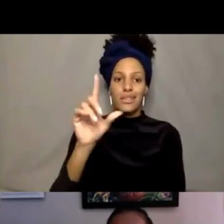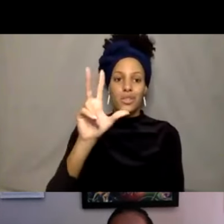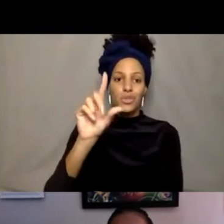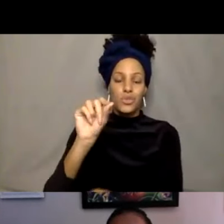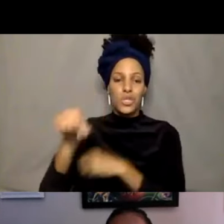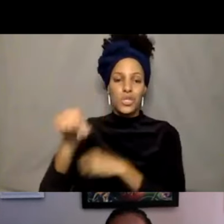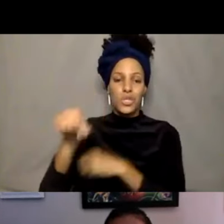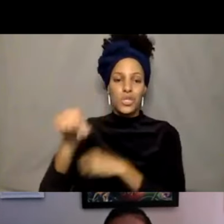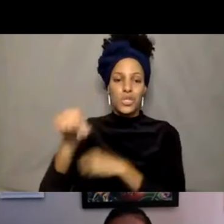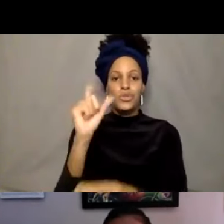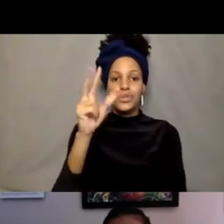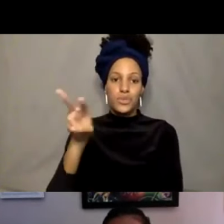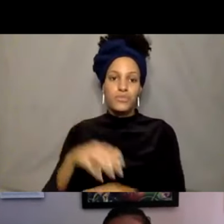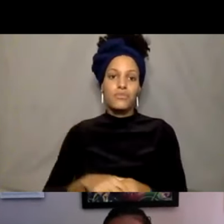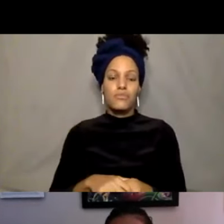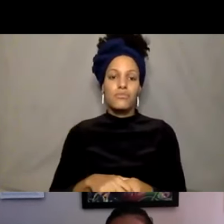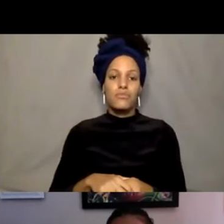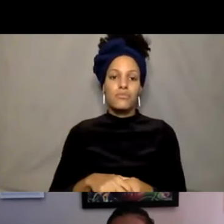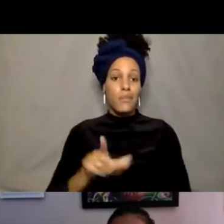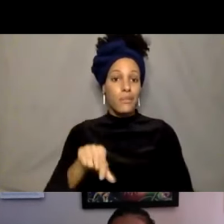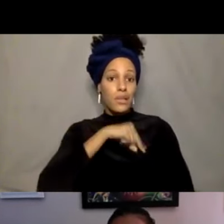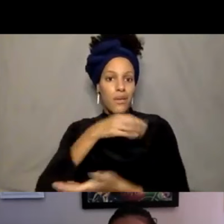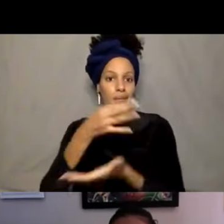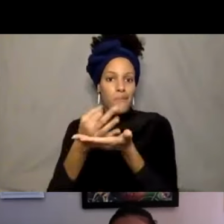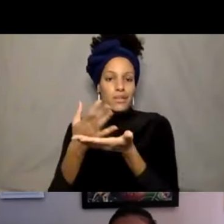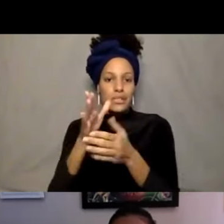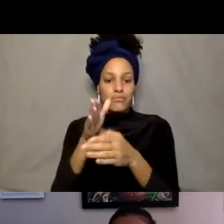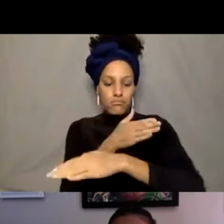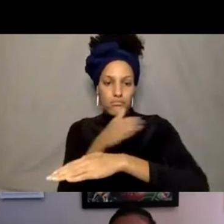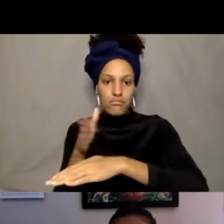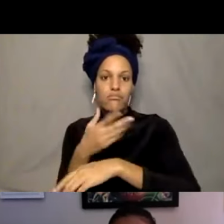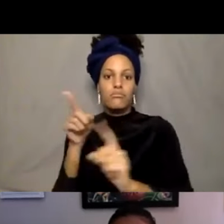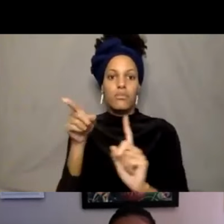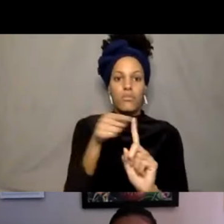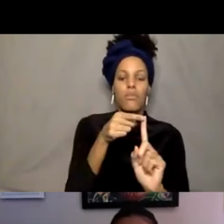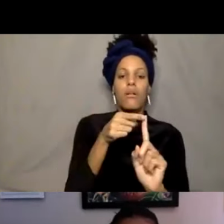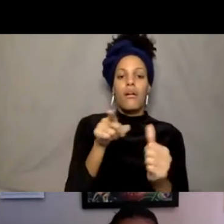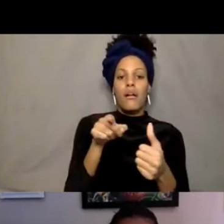and the Eligible Funding Period starts then, and has June 30th, 2023